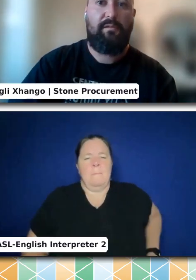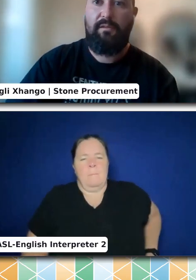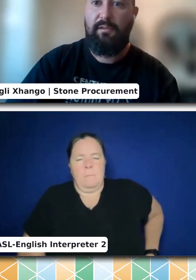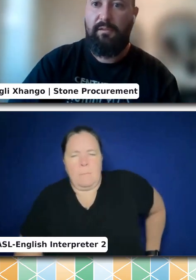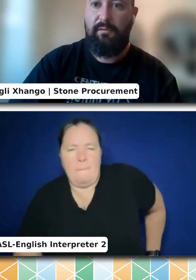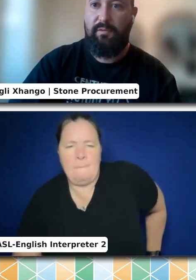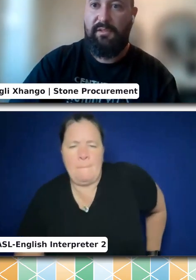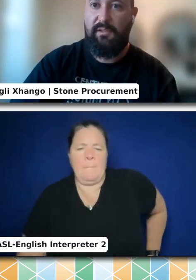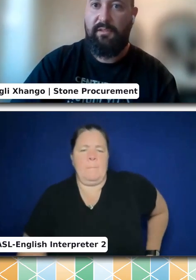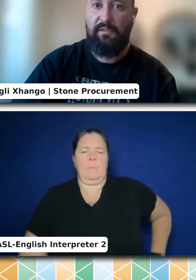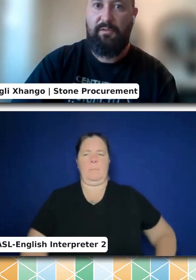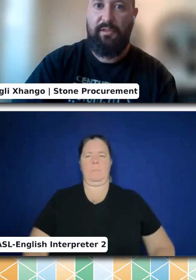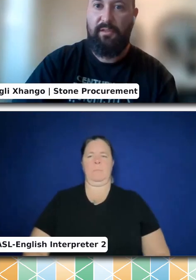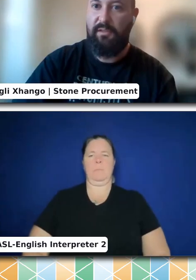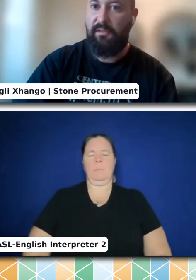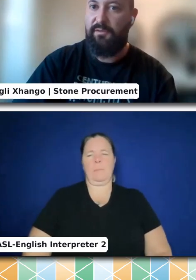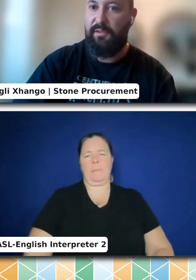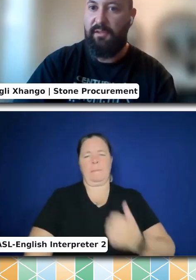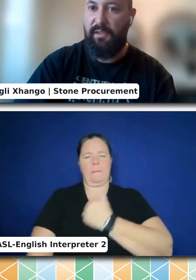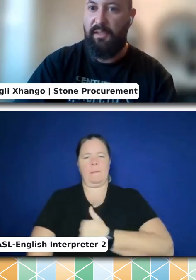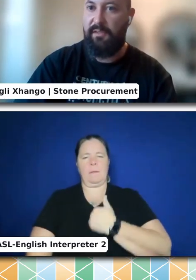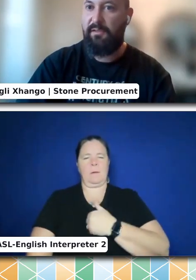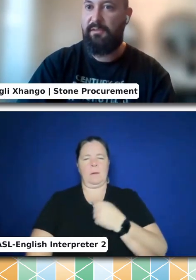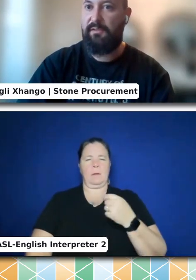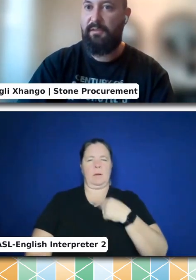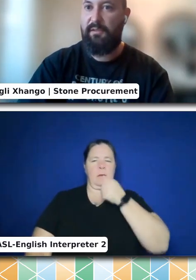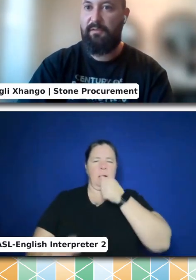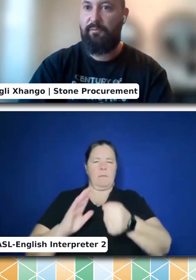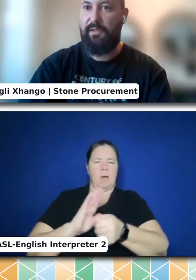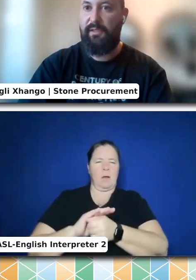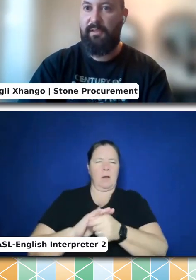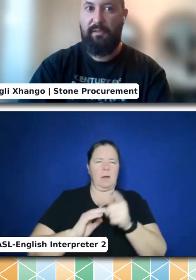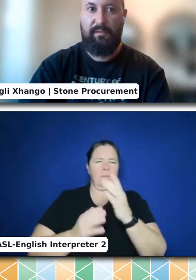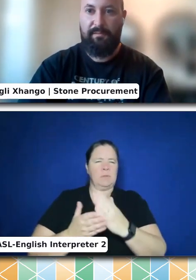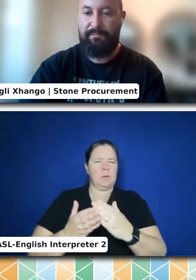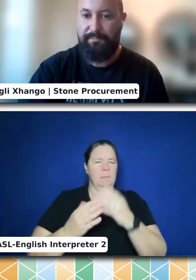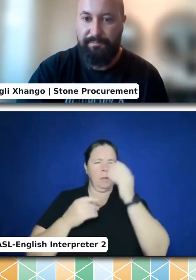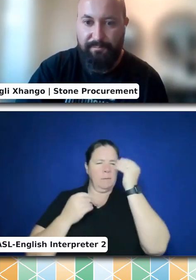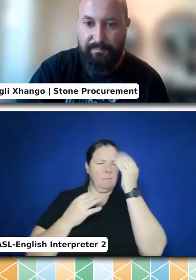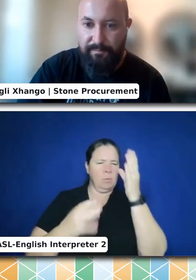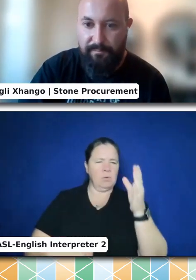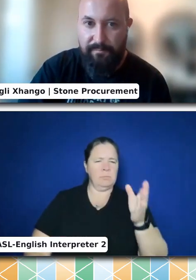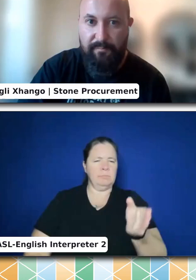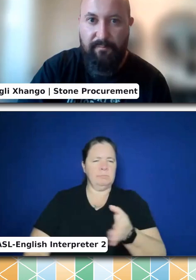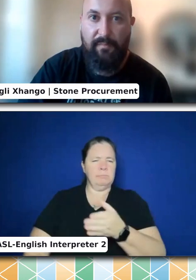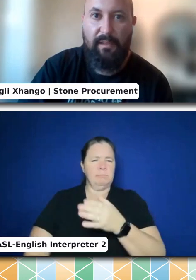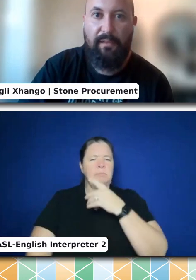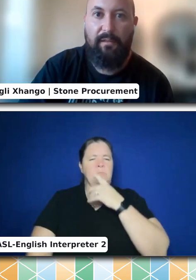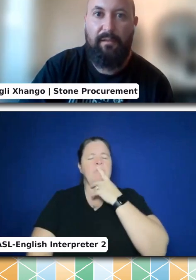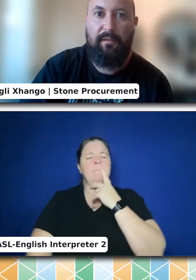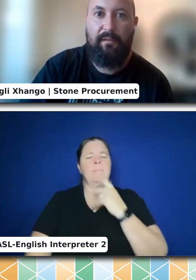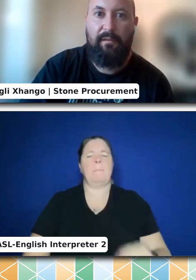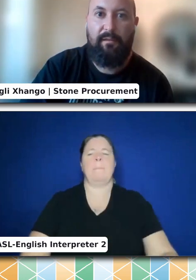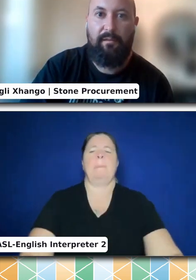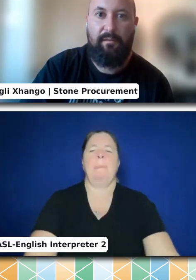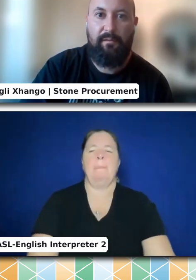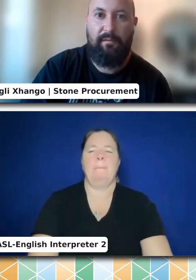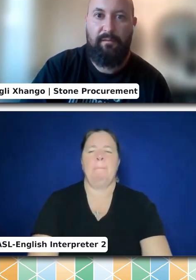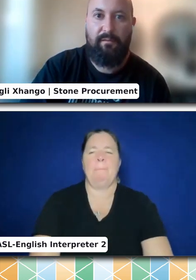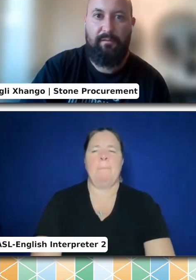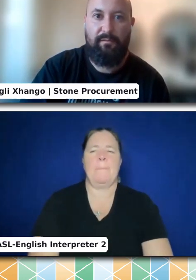One second here, sorry, I gotta try to hide this out of the way.